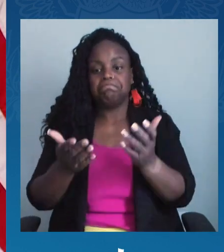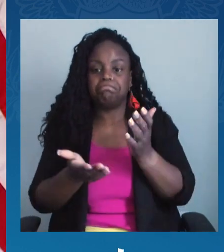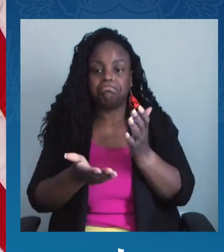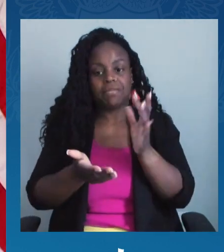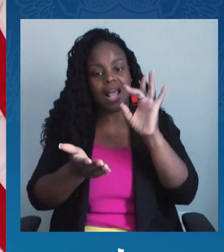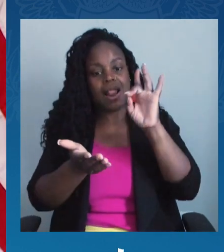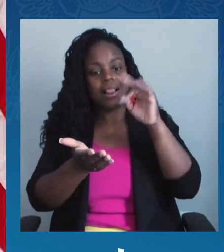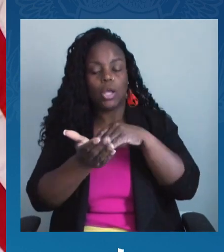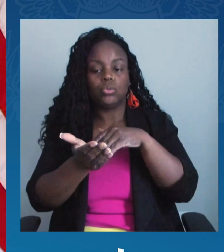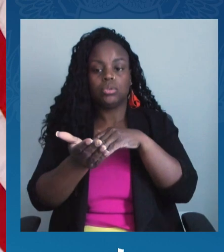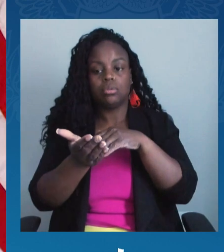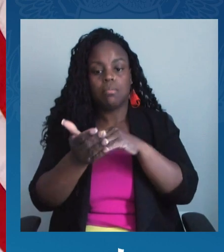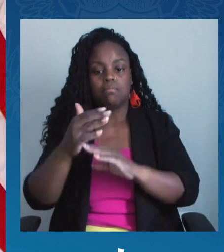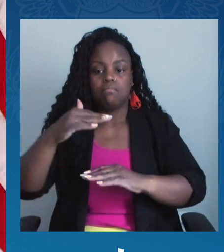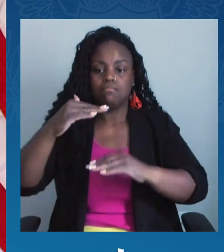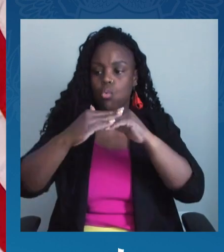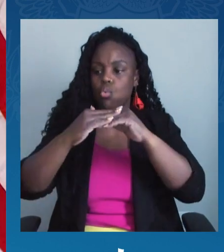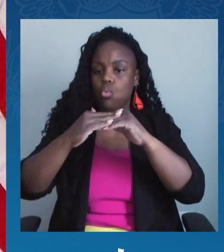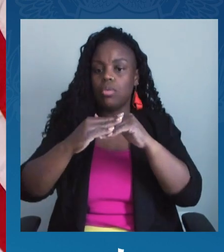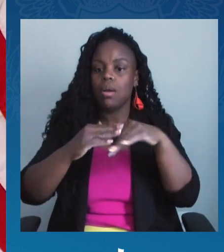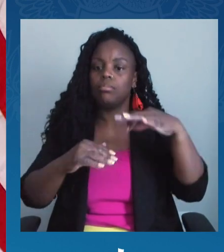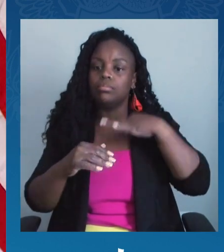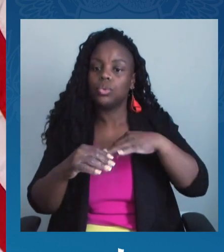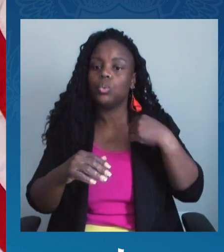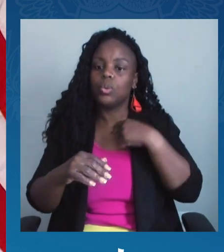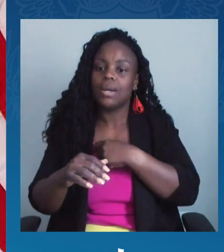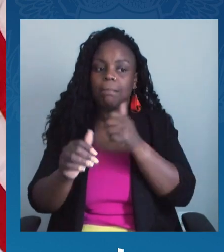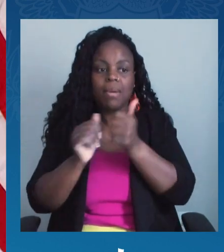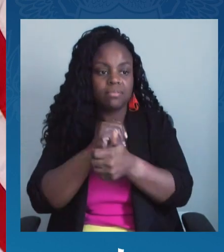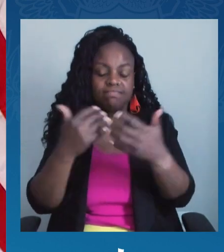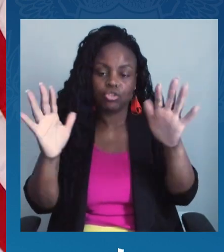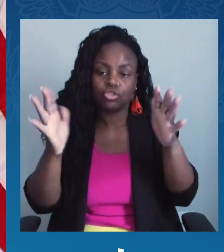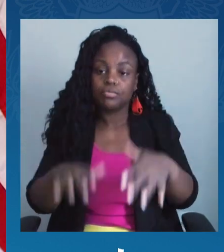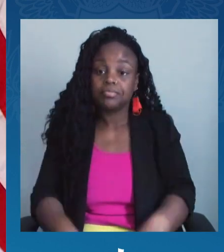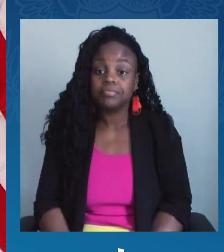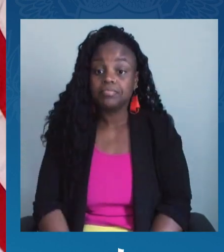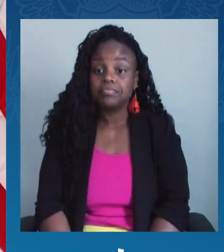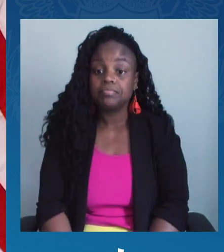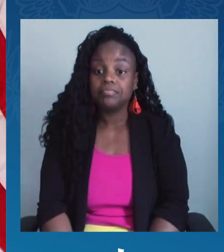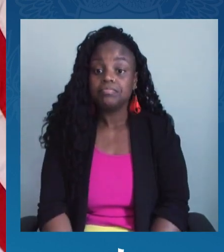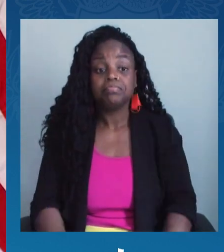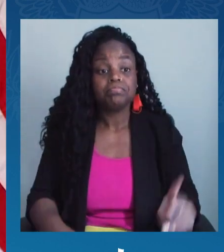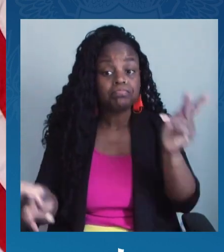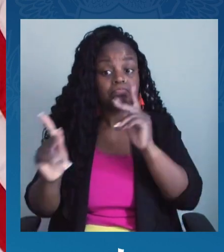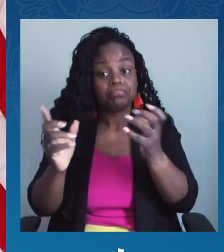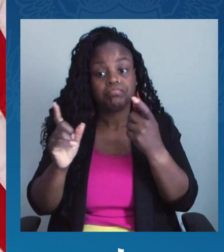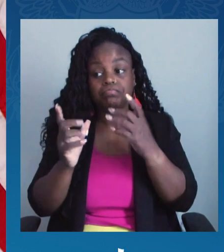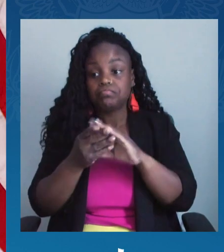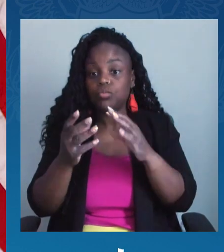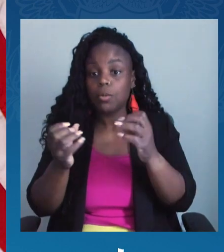because we got that done. Folks said we want an administration that comes in that says